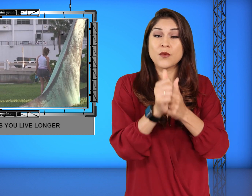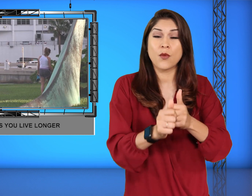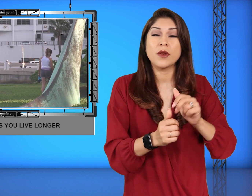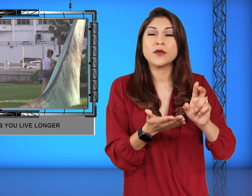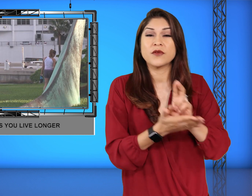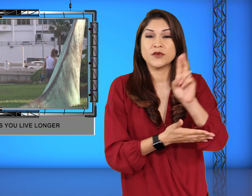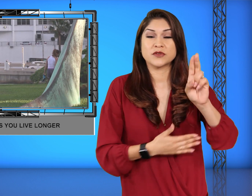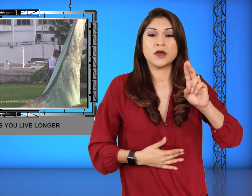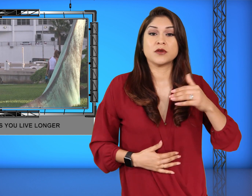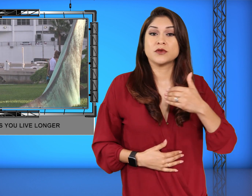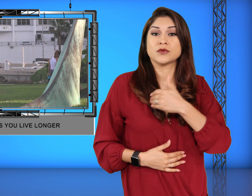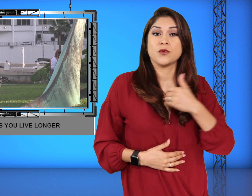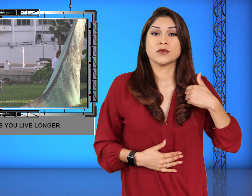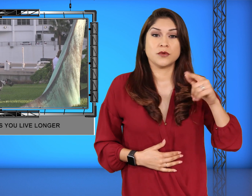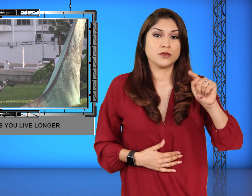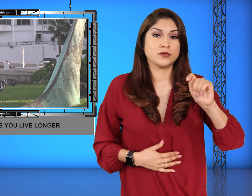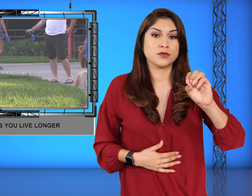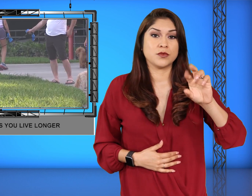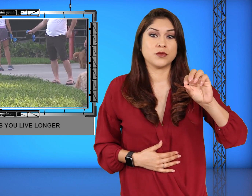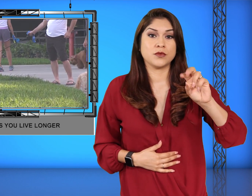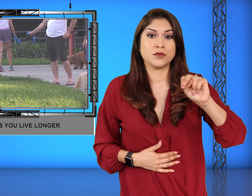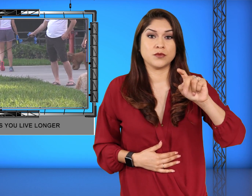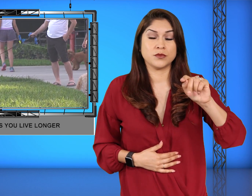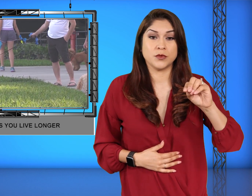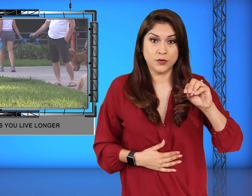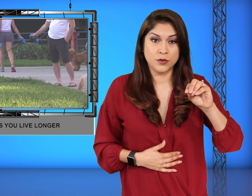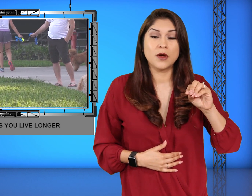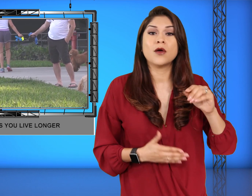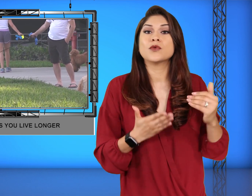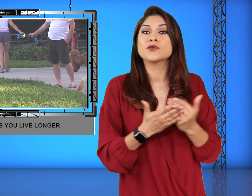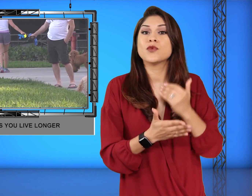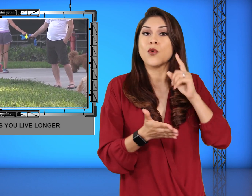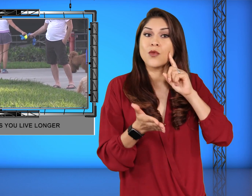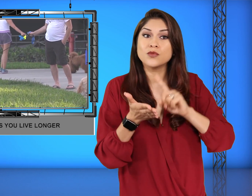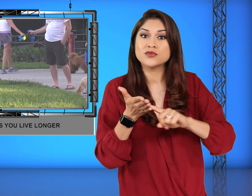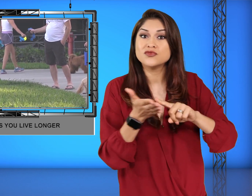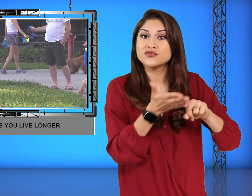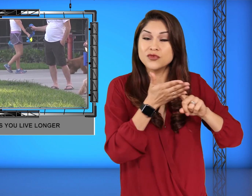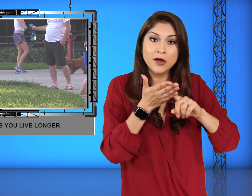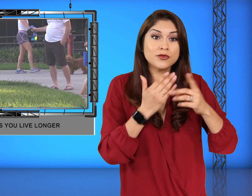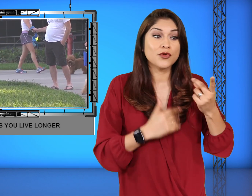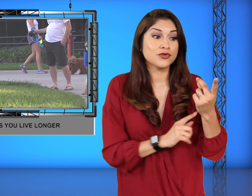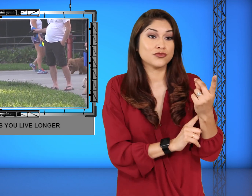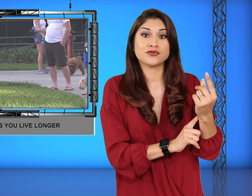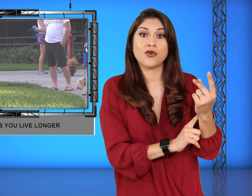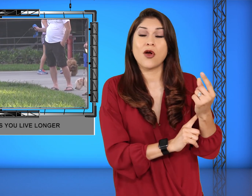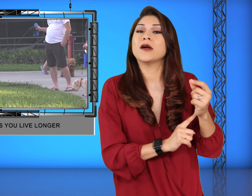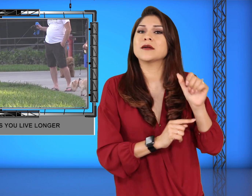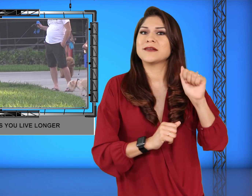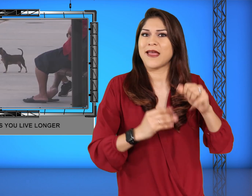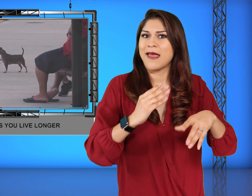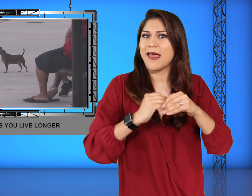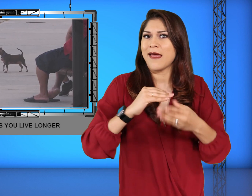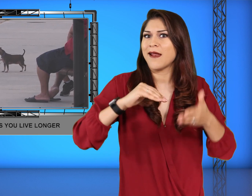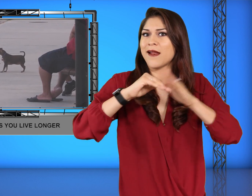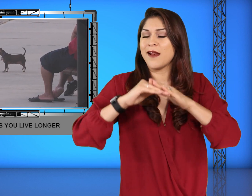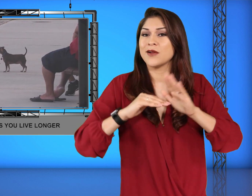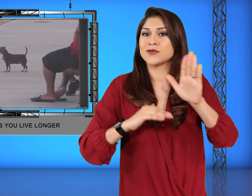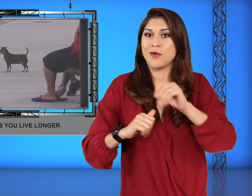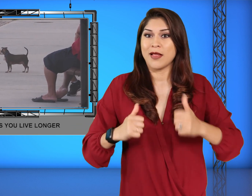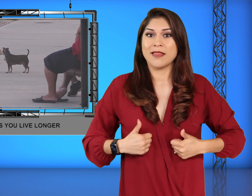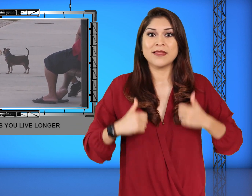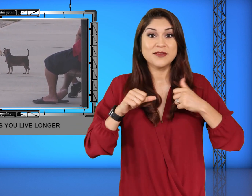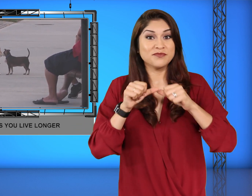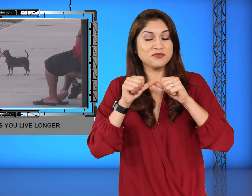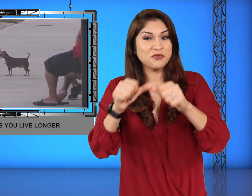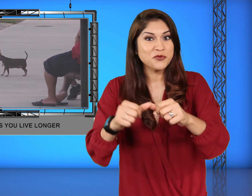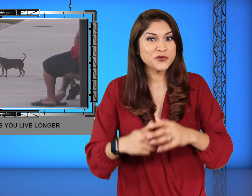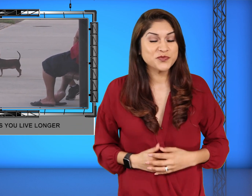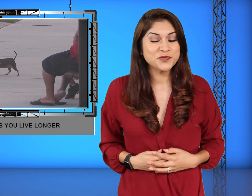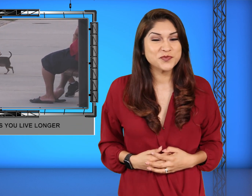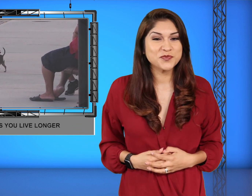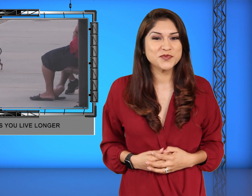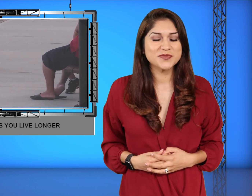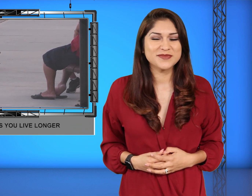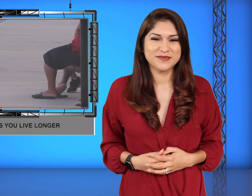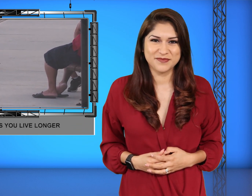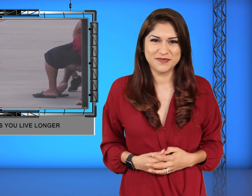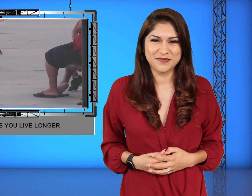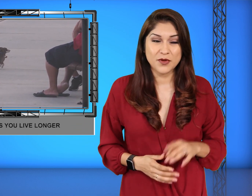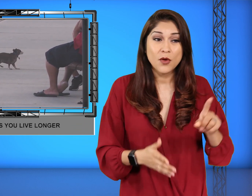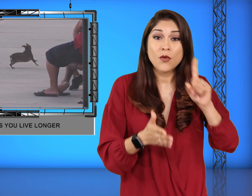According to new research from the University of Toronto, dogs could add years to your life.